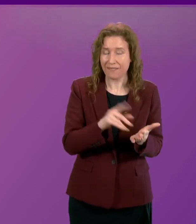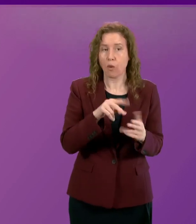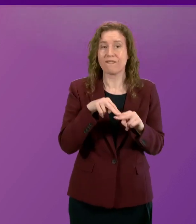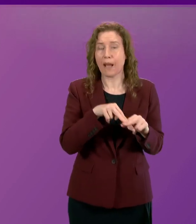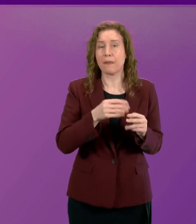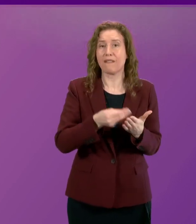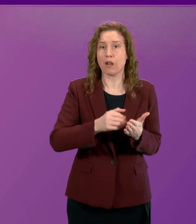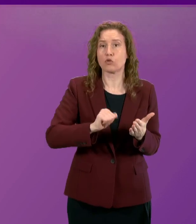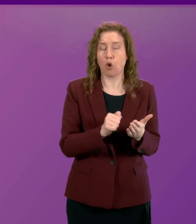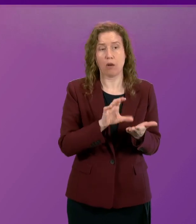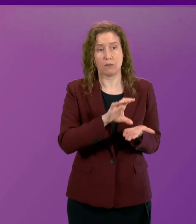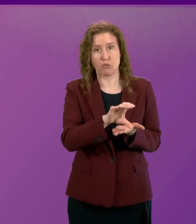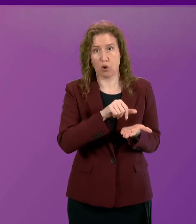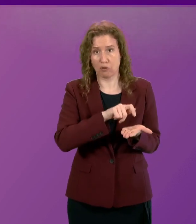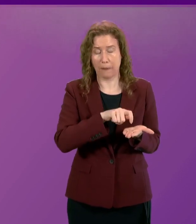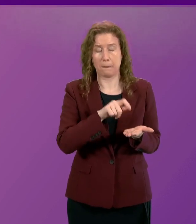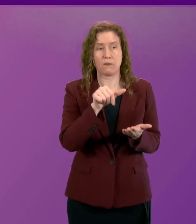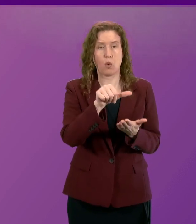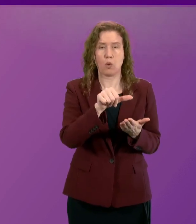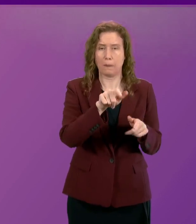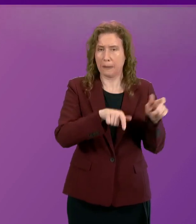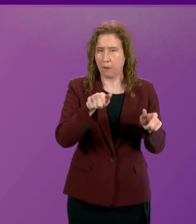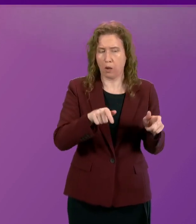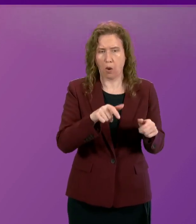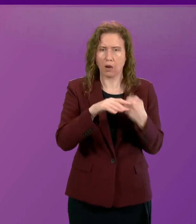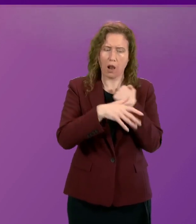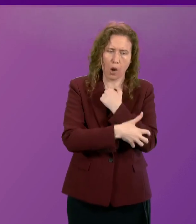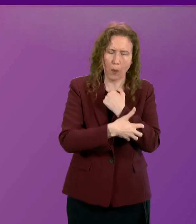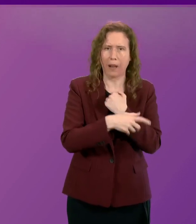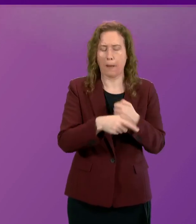Scotland grant programme for families on a low income who are raising a disabled child.